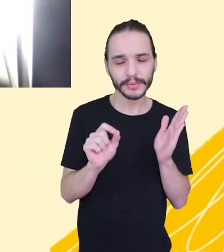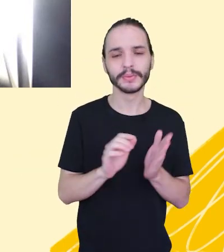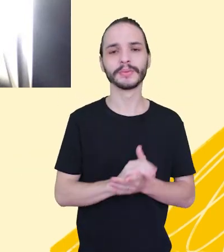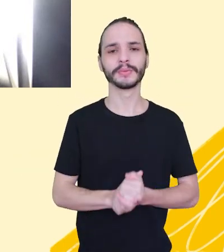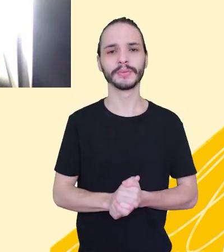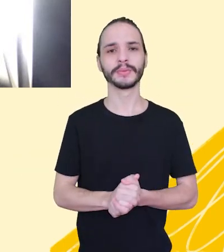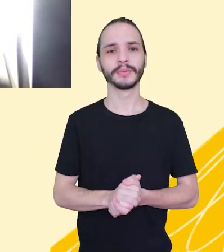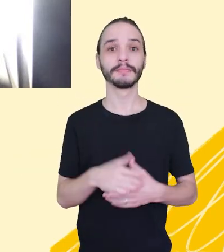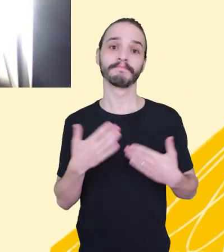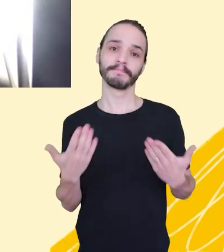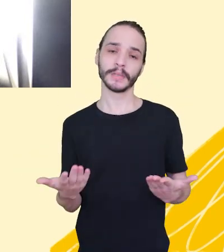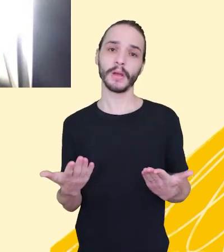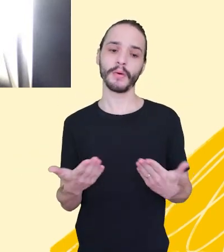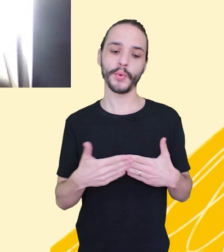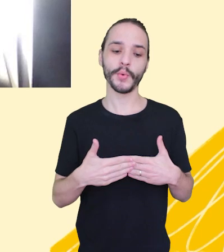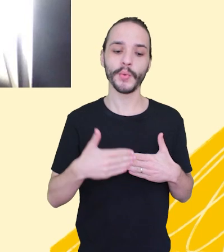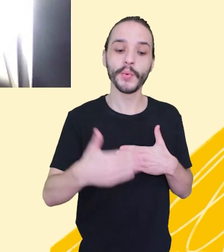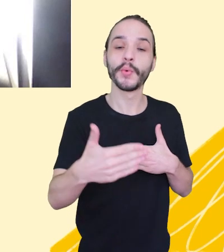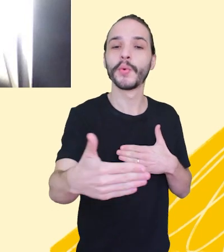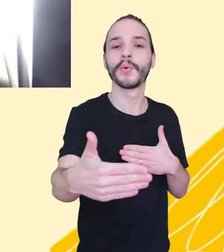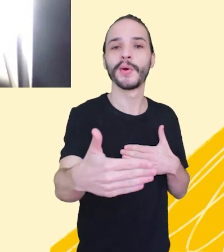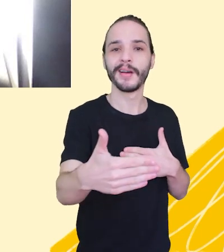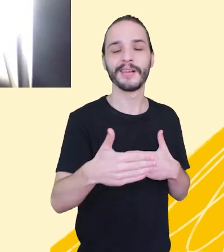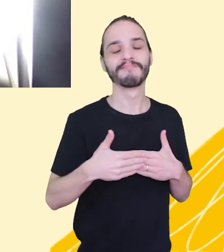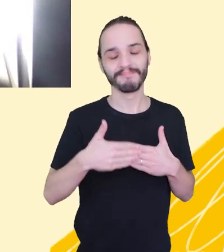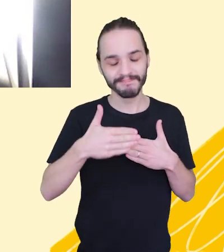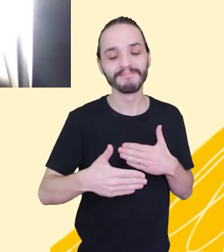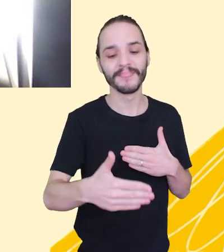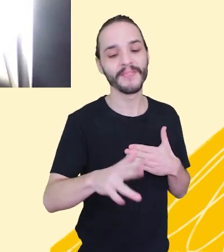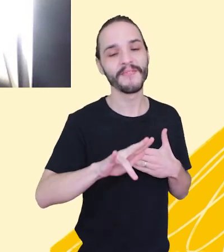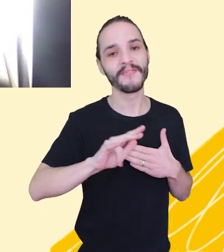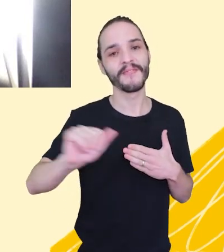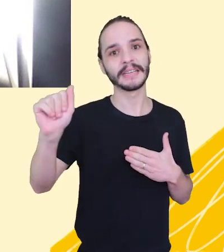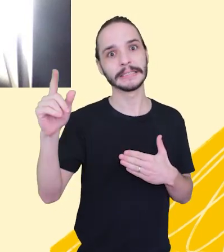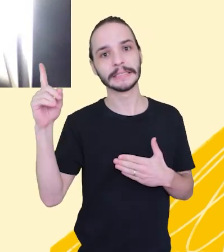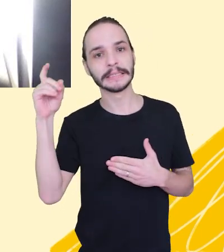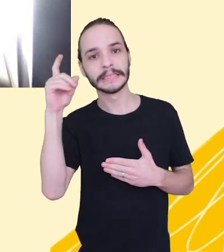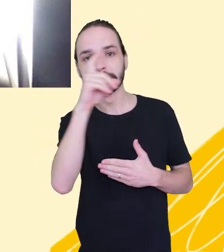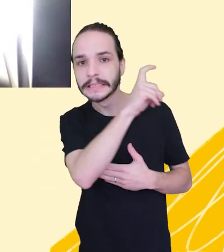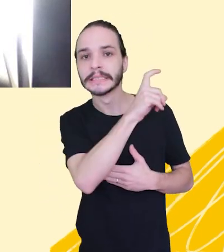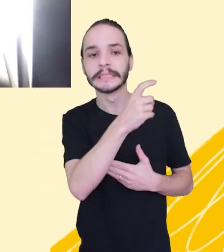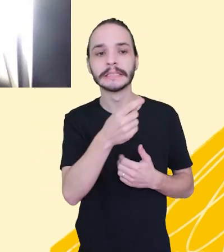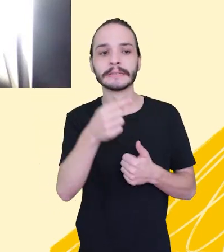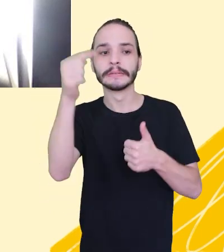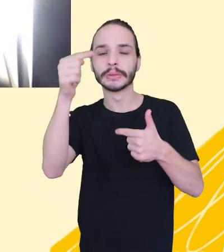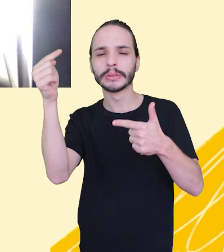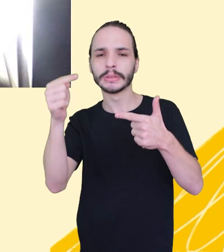then there will appear many, many difficulties